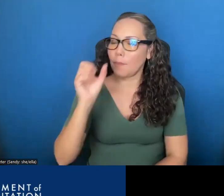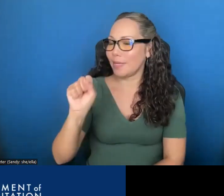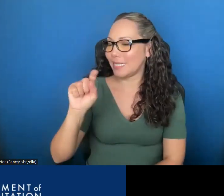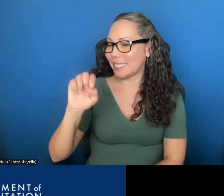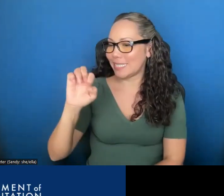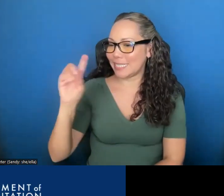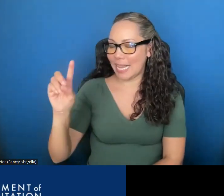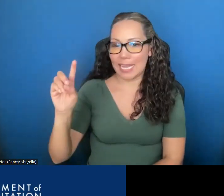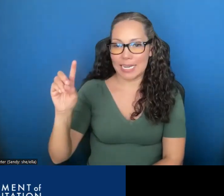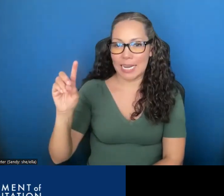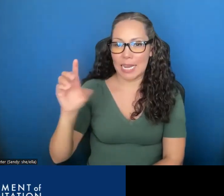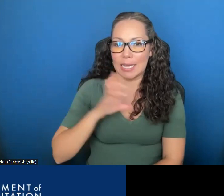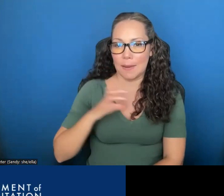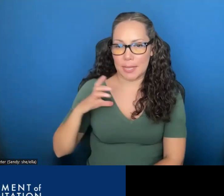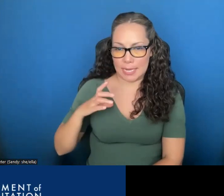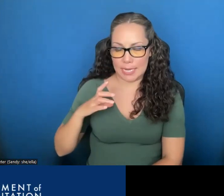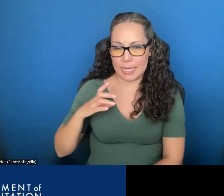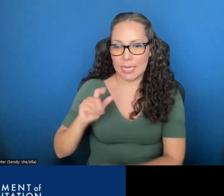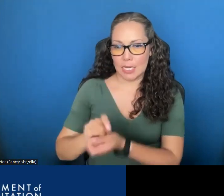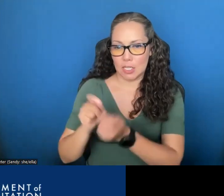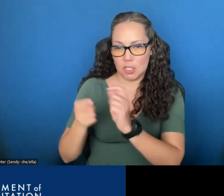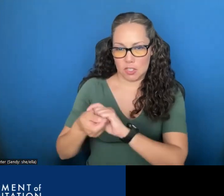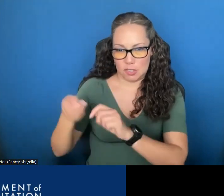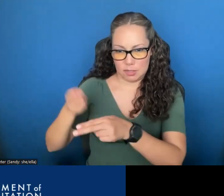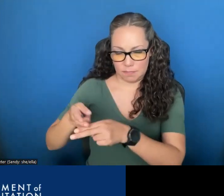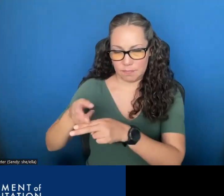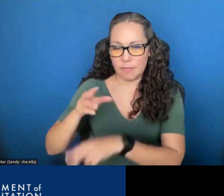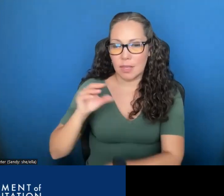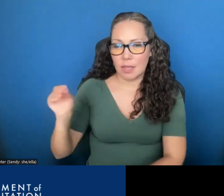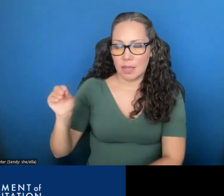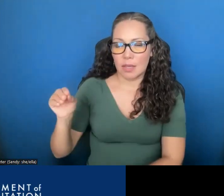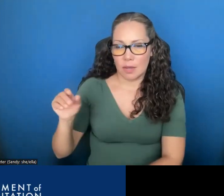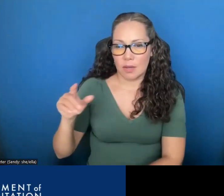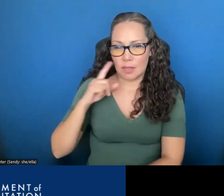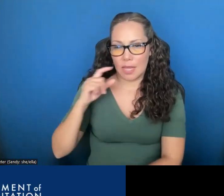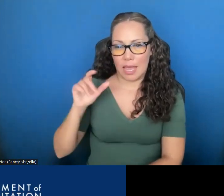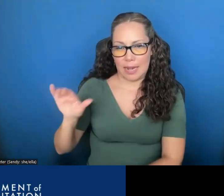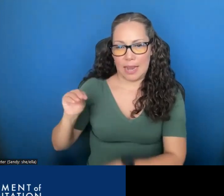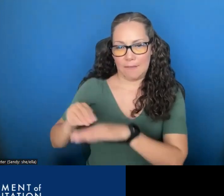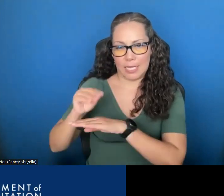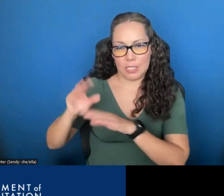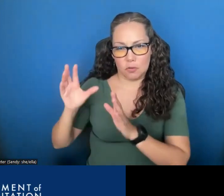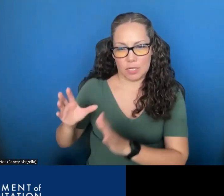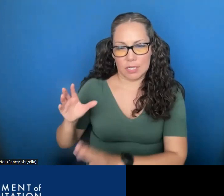aging Community Living advisory committee we're really uh beginning to work closer with CDA on